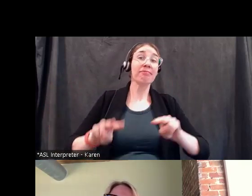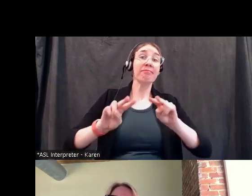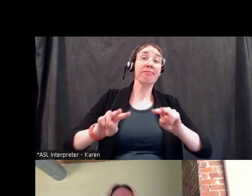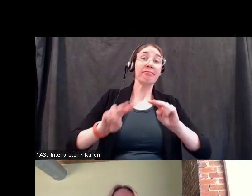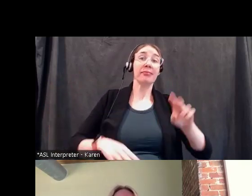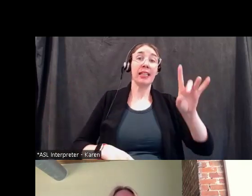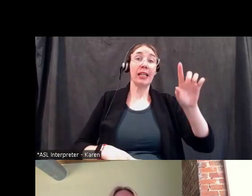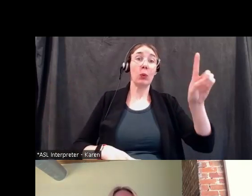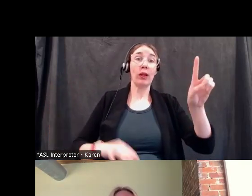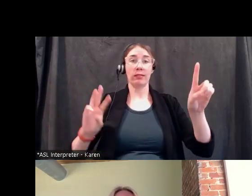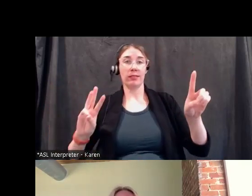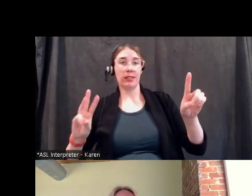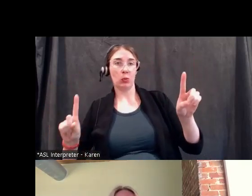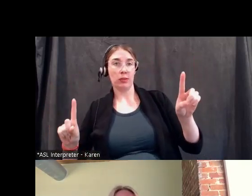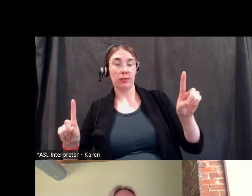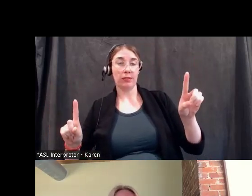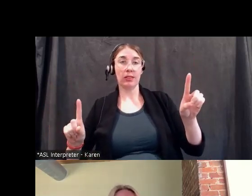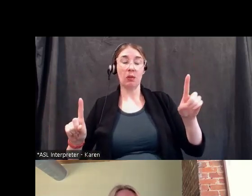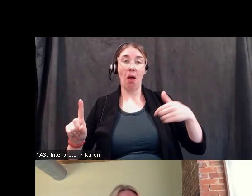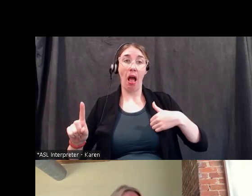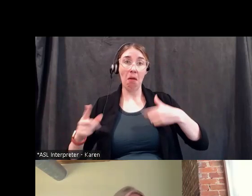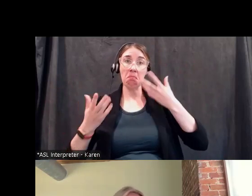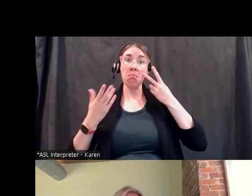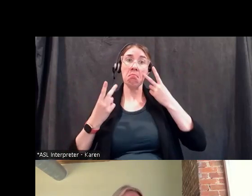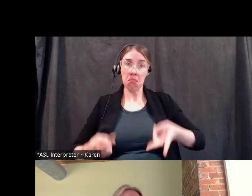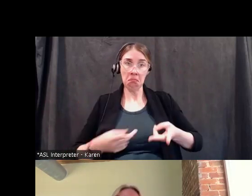So that shows me sports and recreation is doing some really positive work